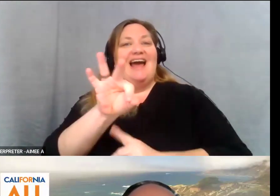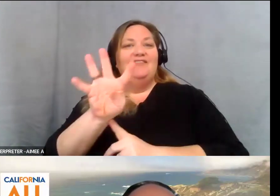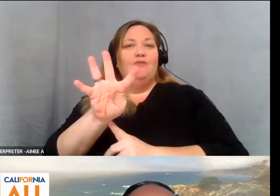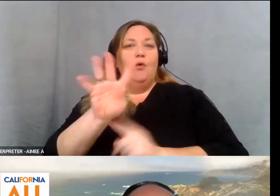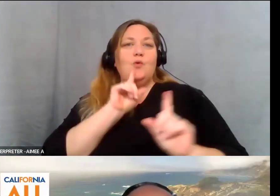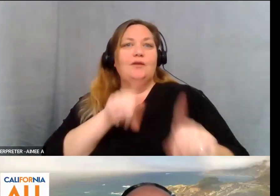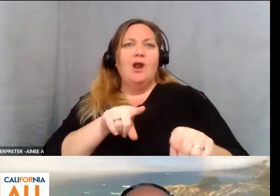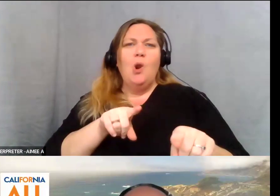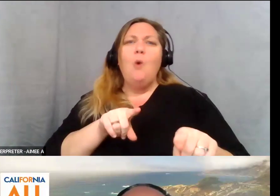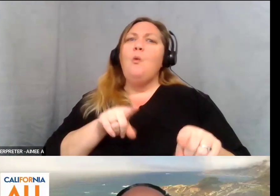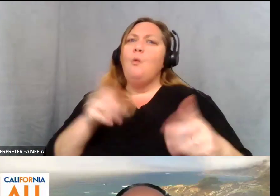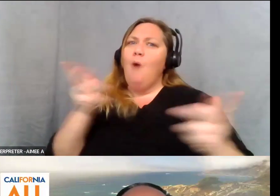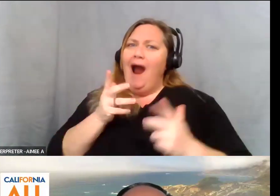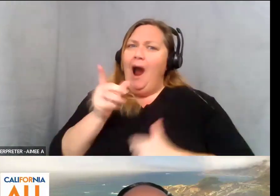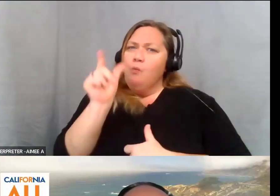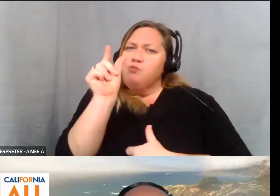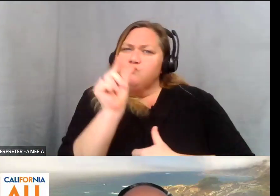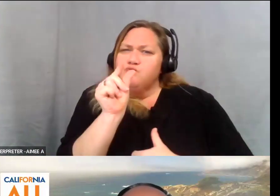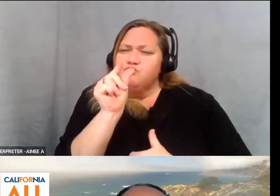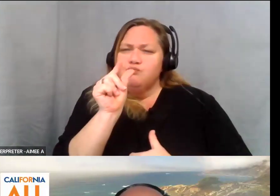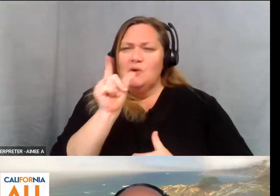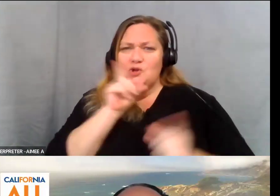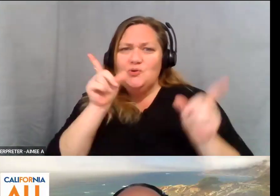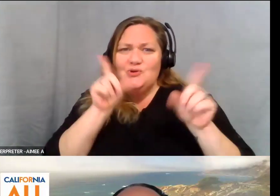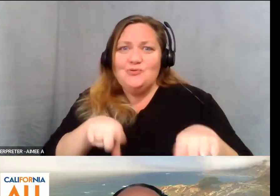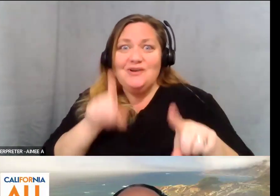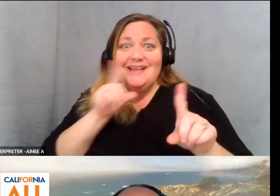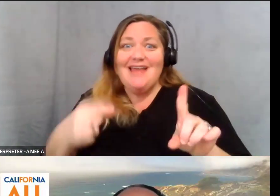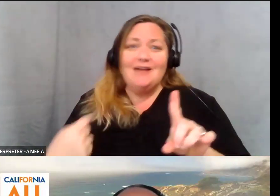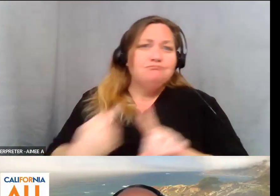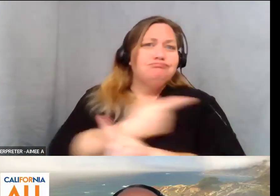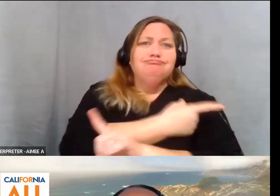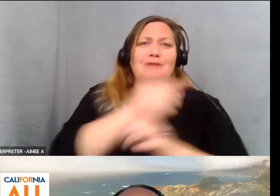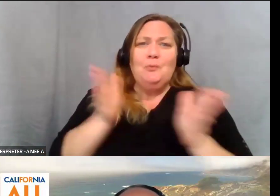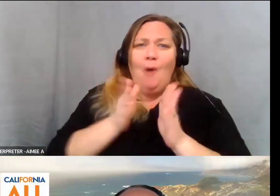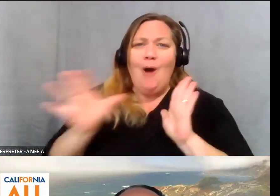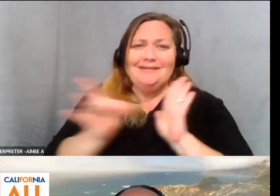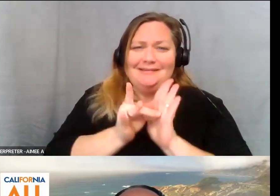Wow! Would you agree that that's an extremely small sampling?